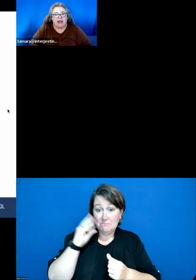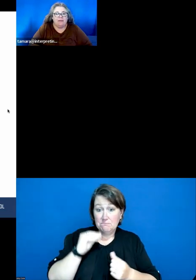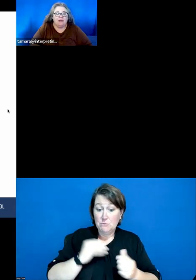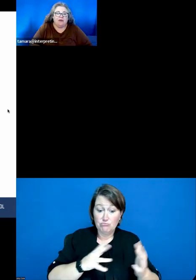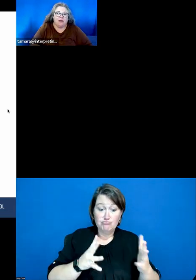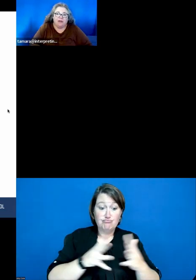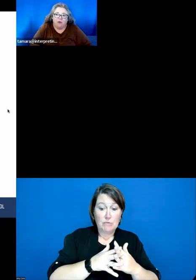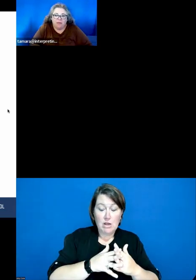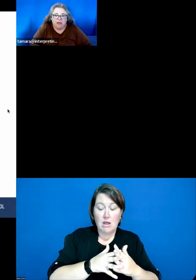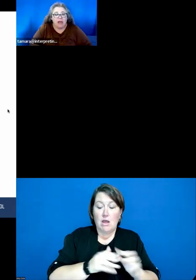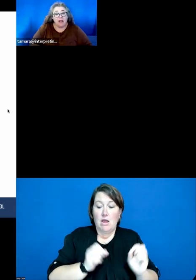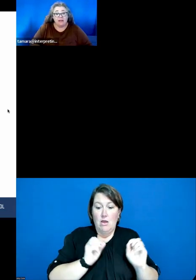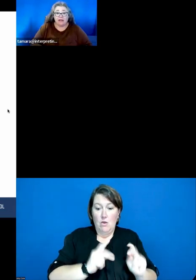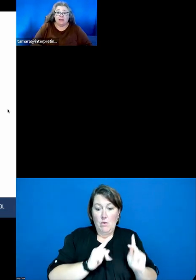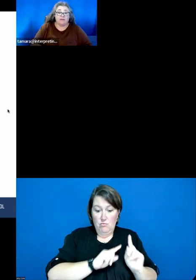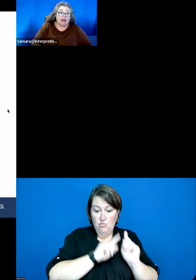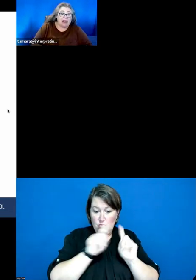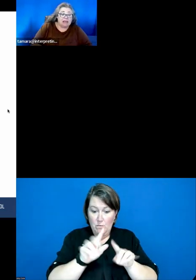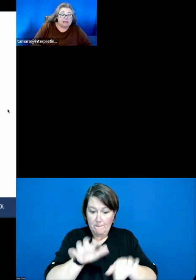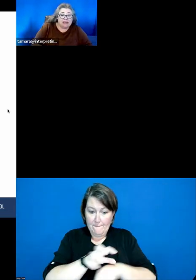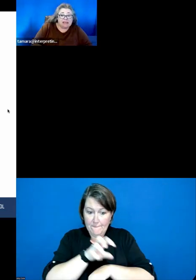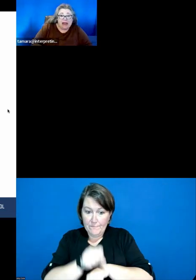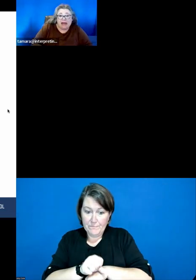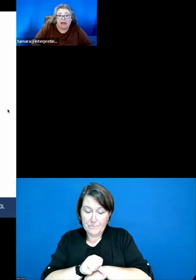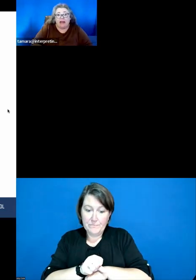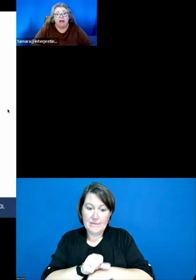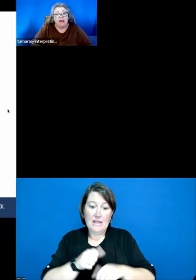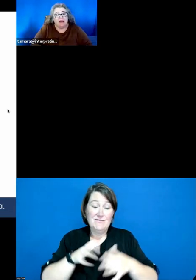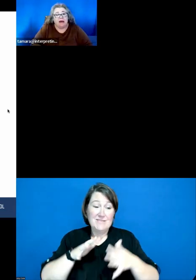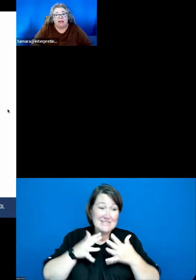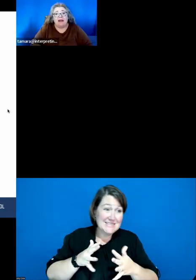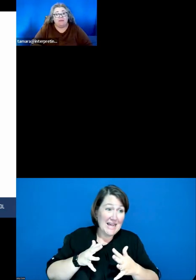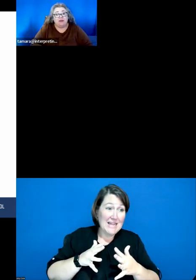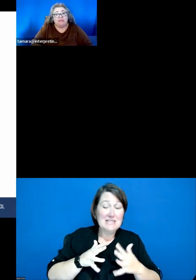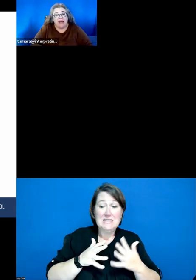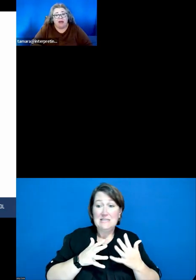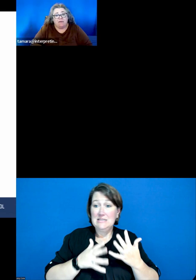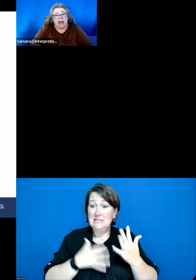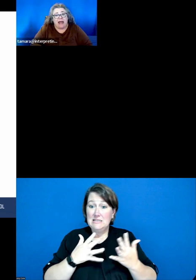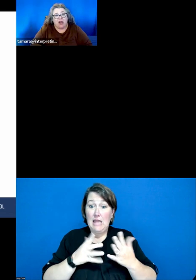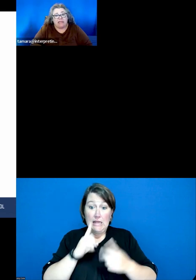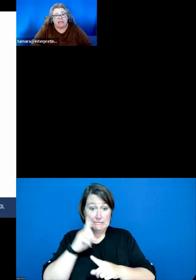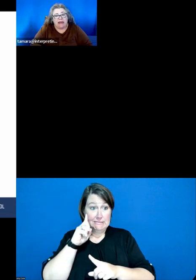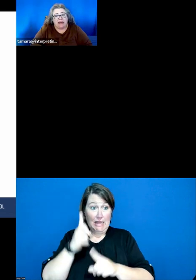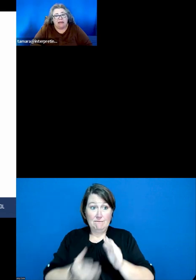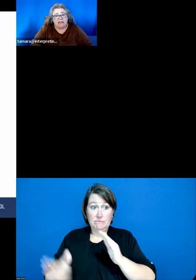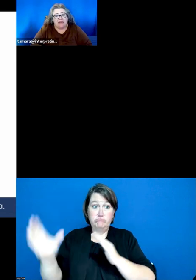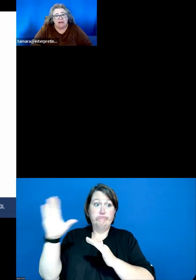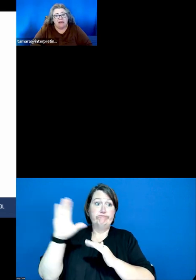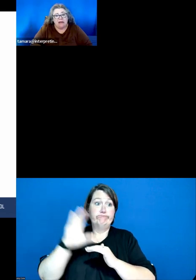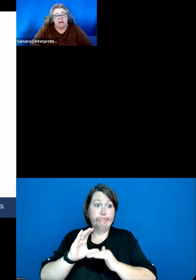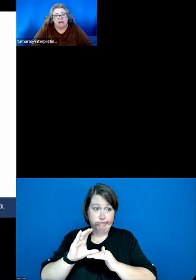Okay, let me go to my appointment, you've got anxiety. And then if you're deaf, add on to that.